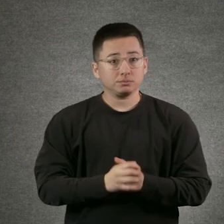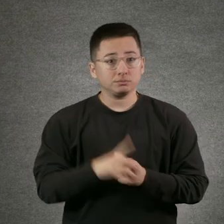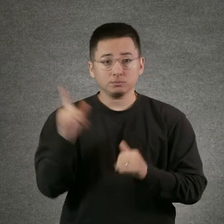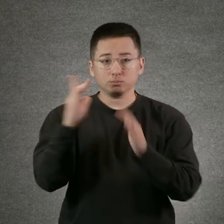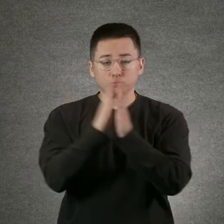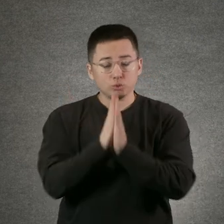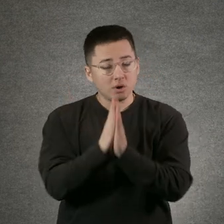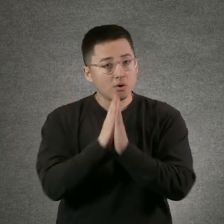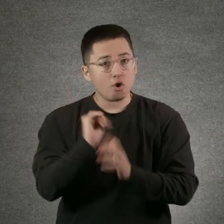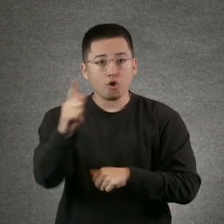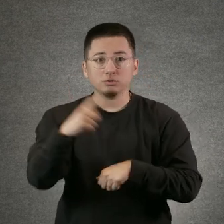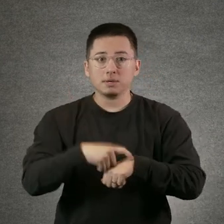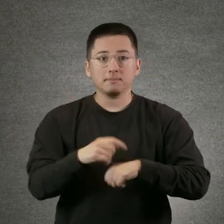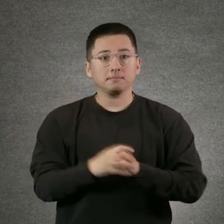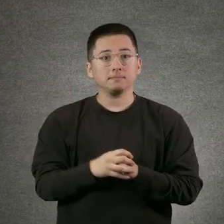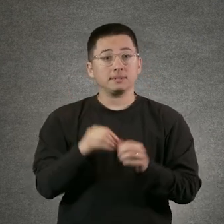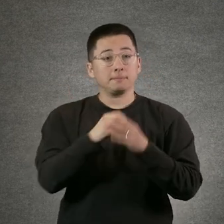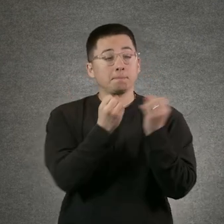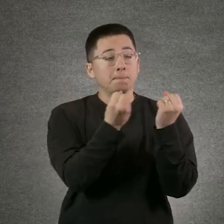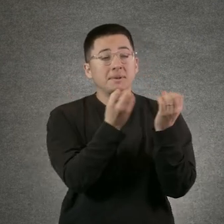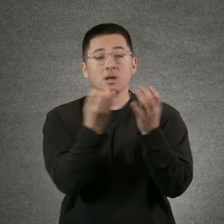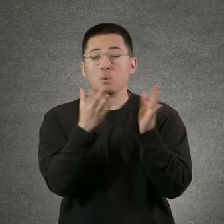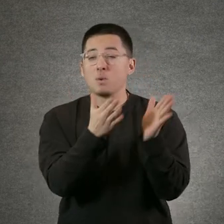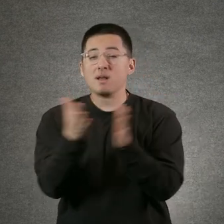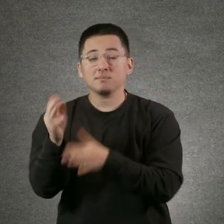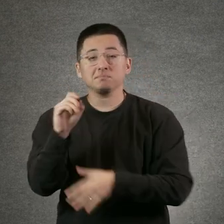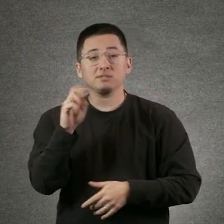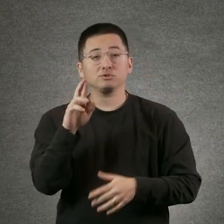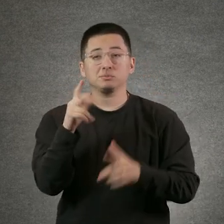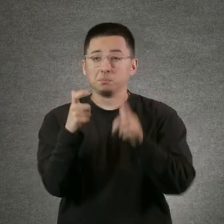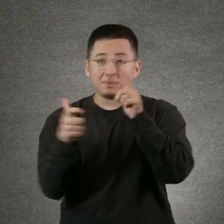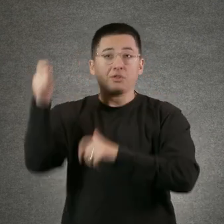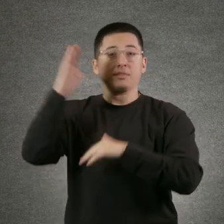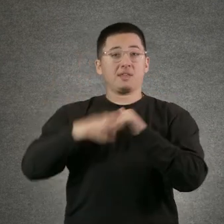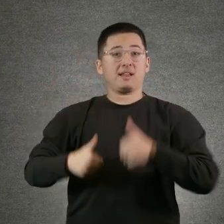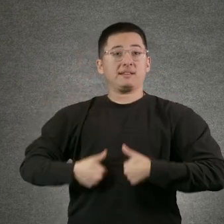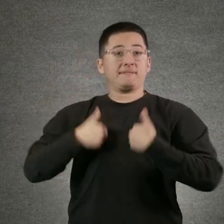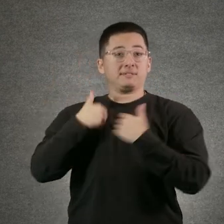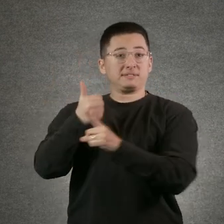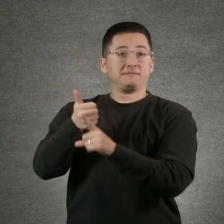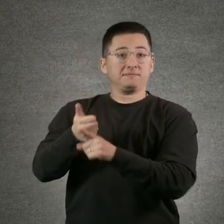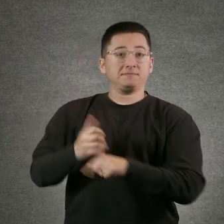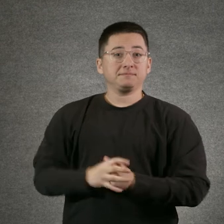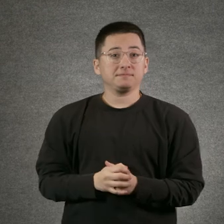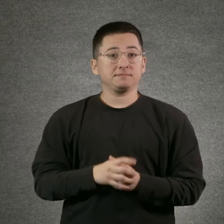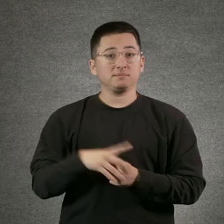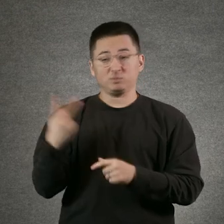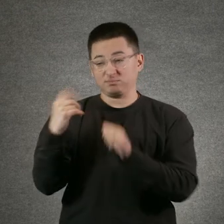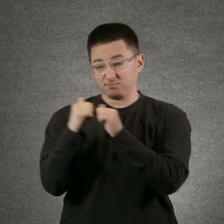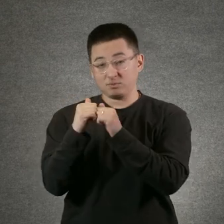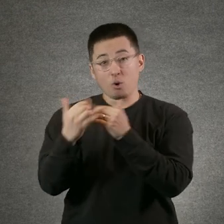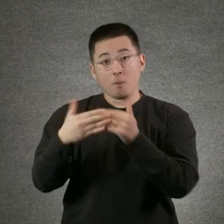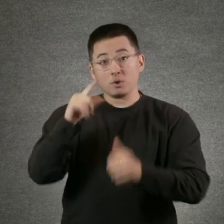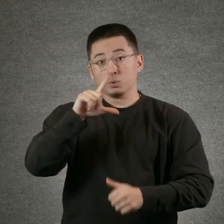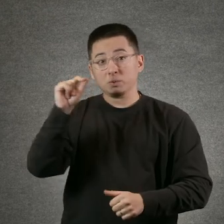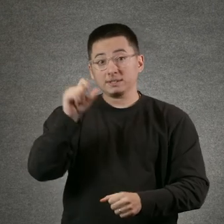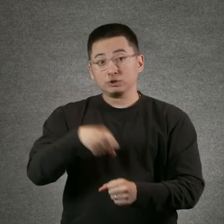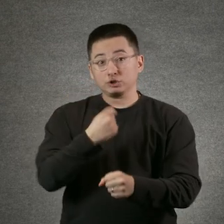In a lot of ways, Master was bigger than life. We were together almost 20 years. So there were a lot of good stories to tell.